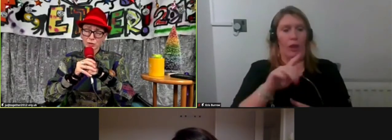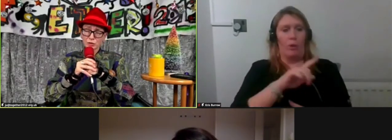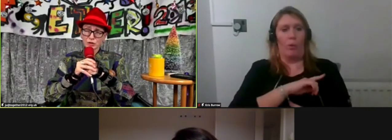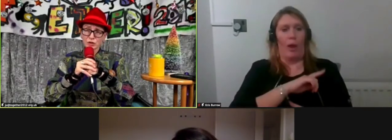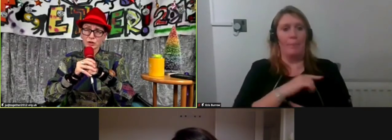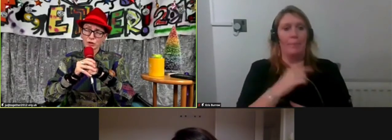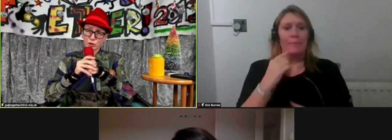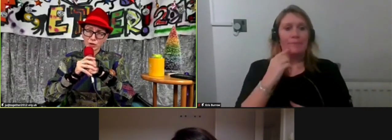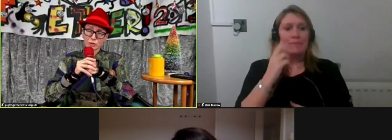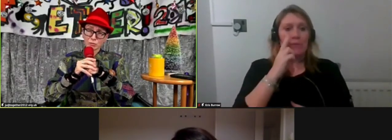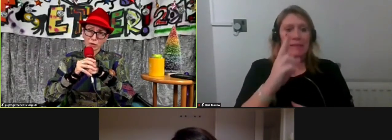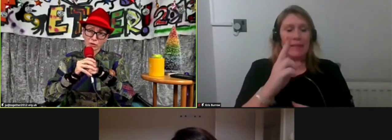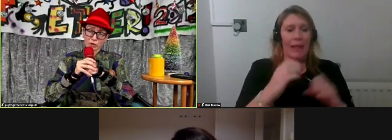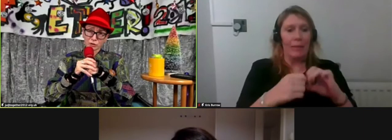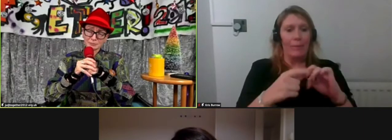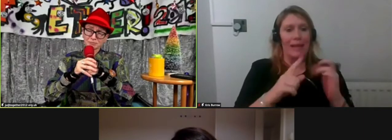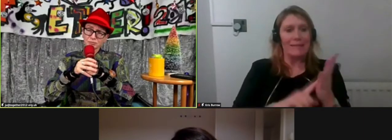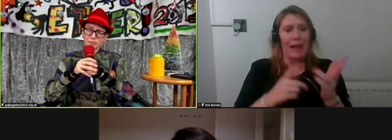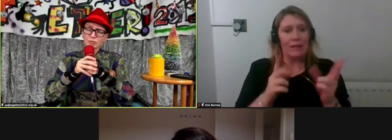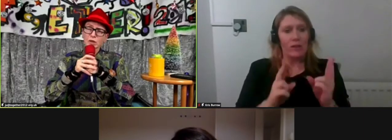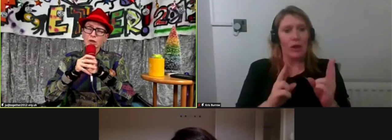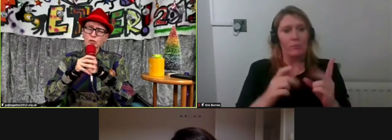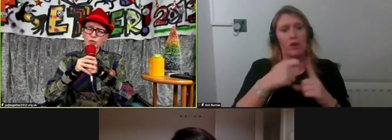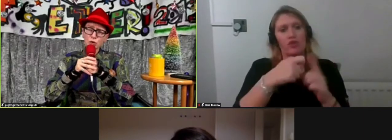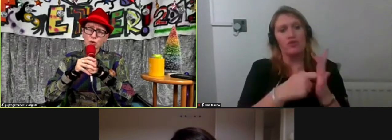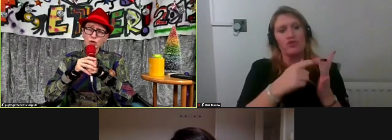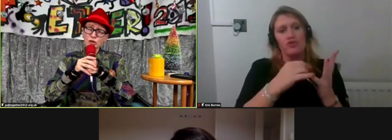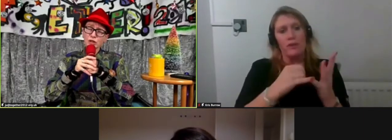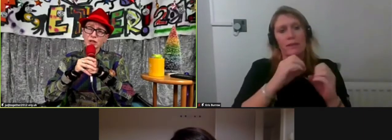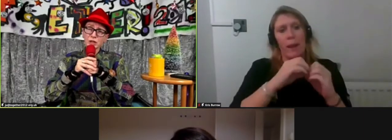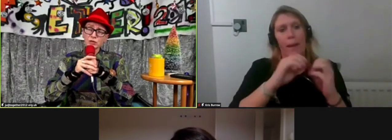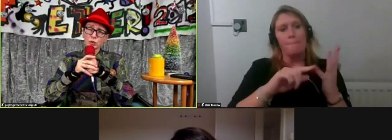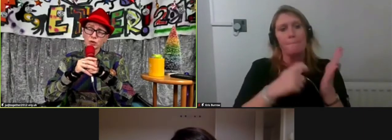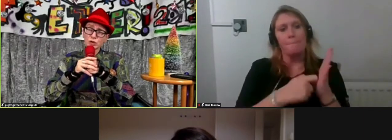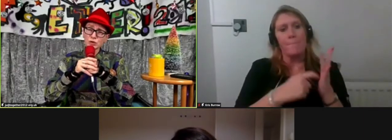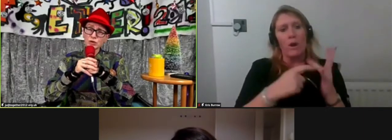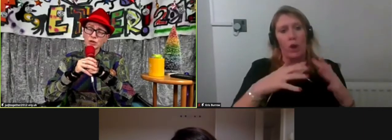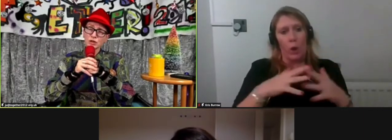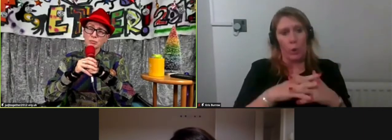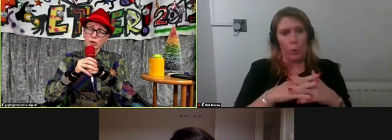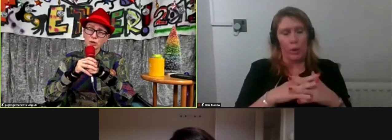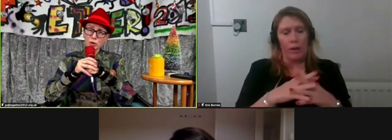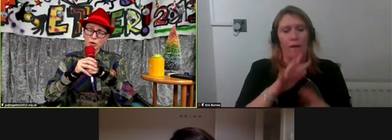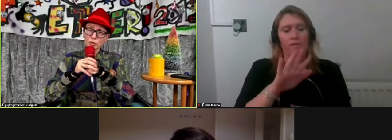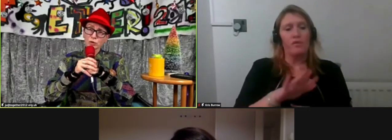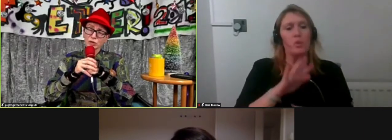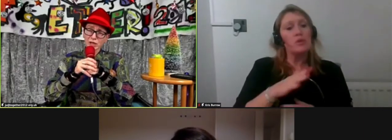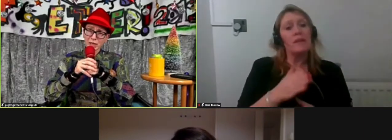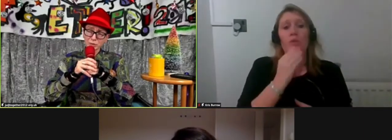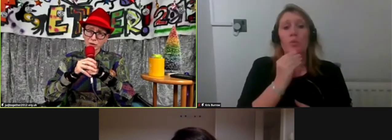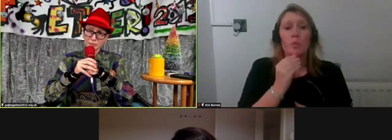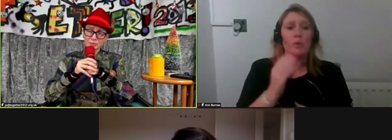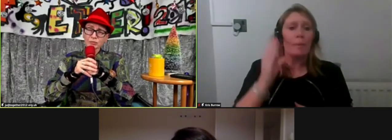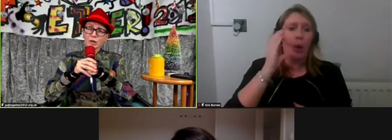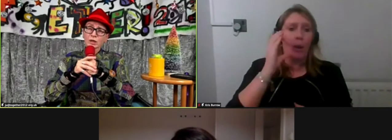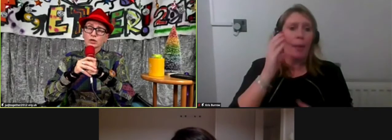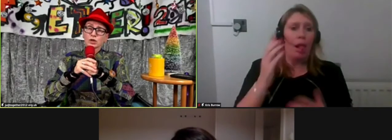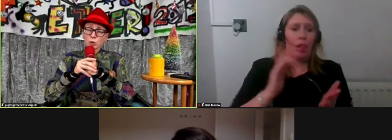interpreter, Kris Burrow. Unfortunately if you are using a mobile or a tablet you